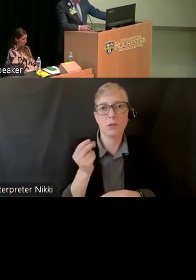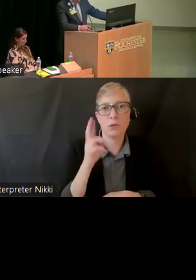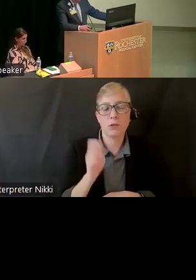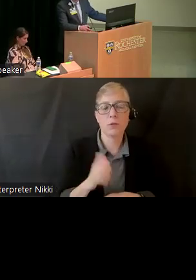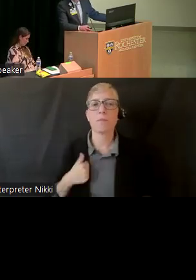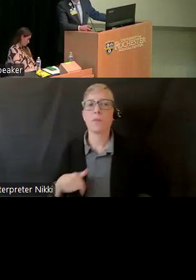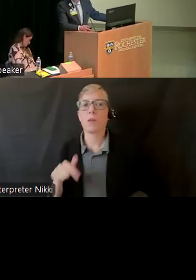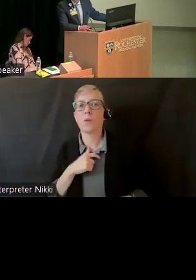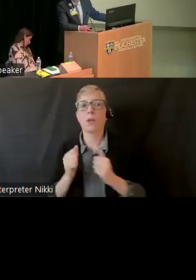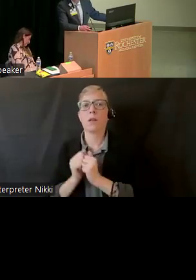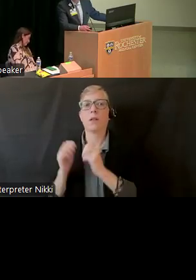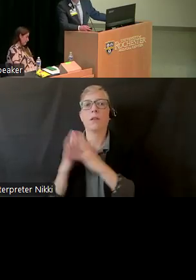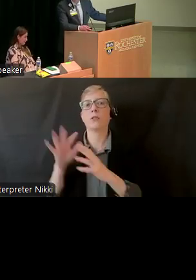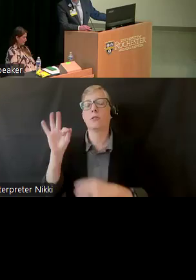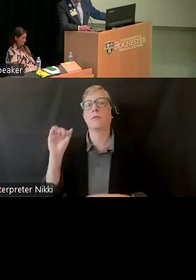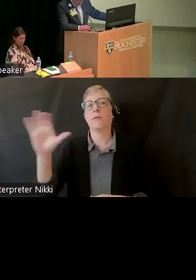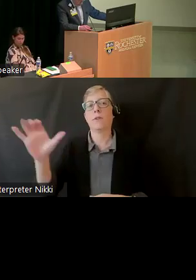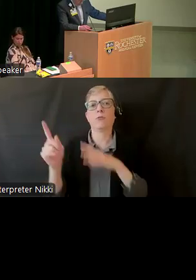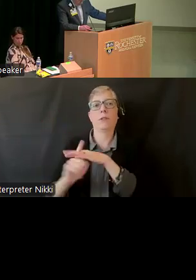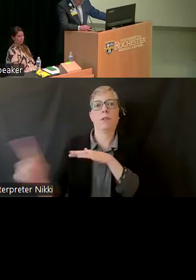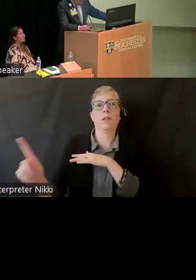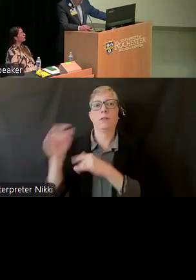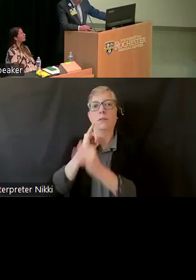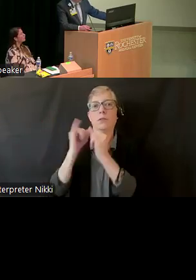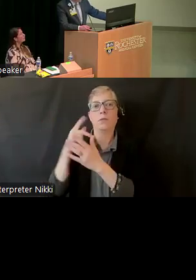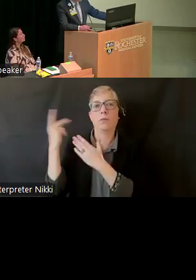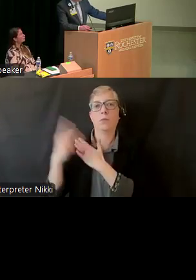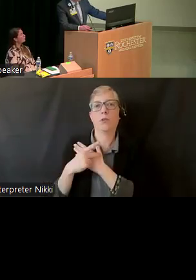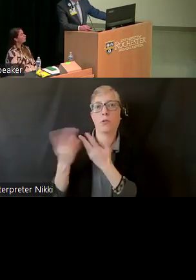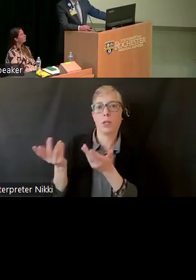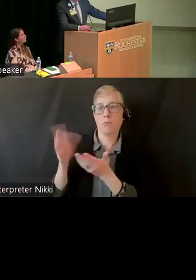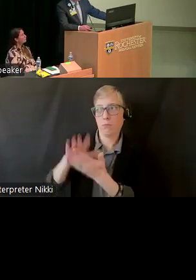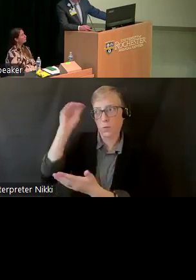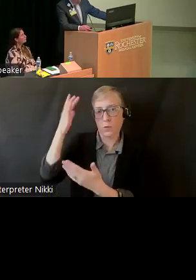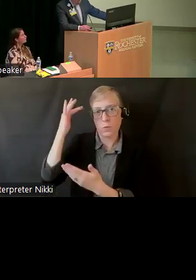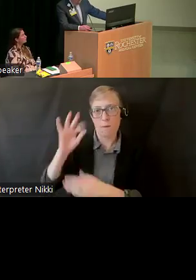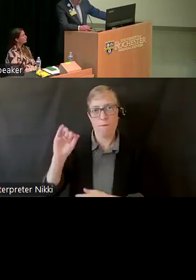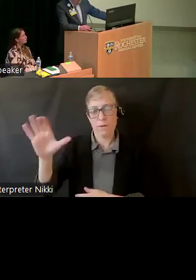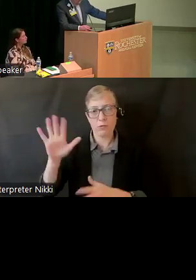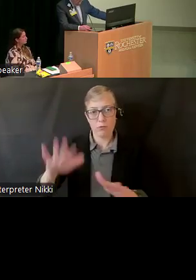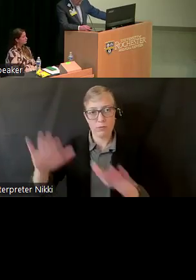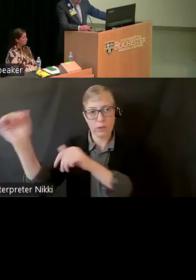program to hear about what is driving faculty to leave uh we've provided 271 unique consultations